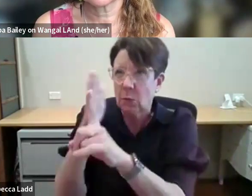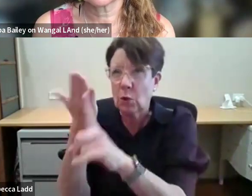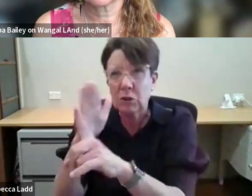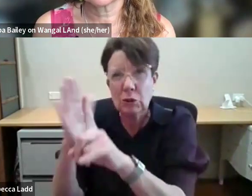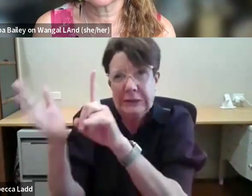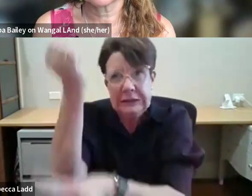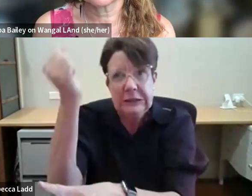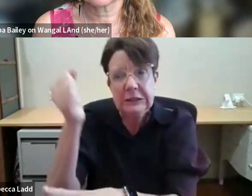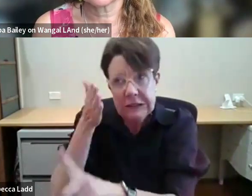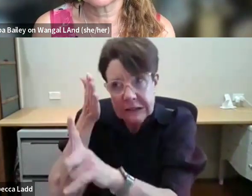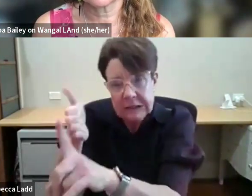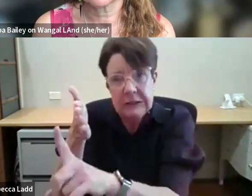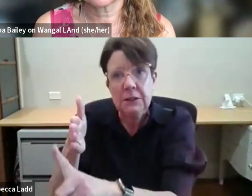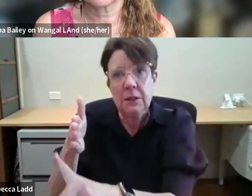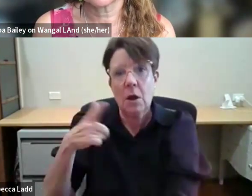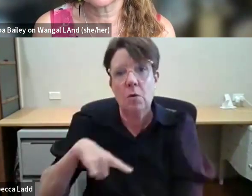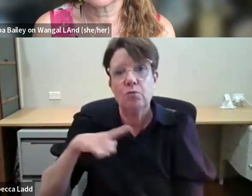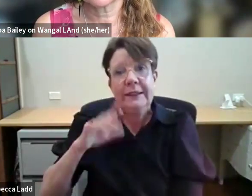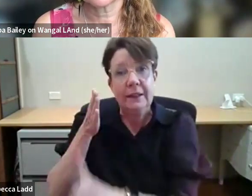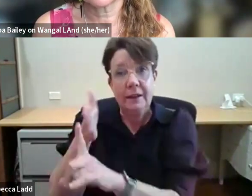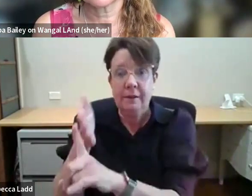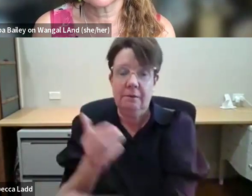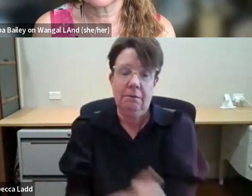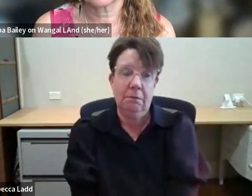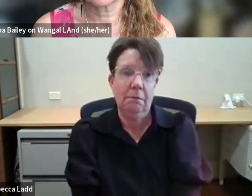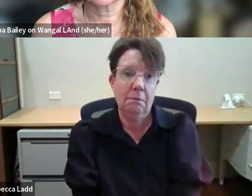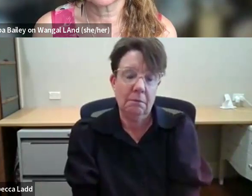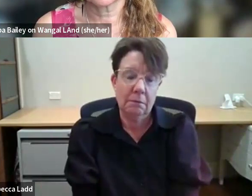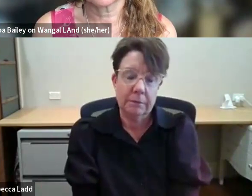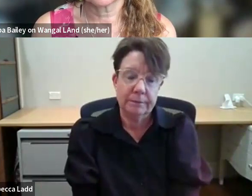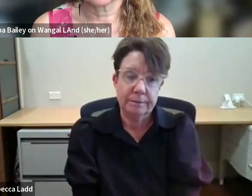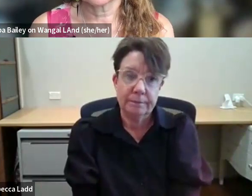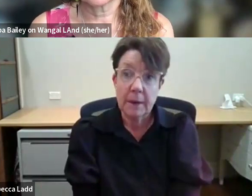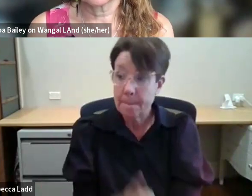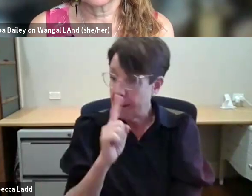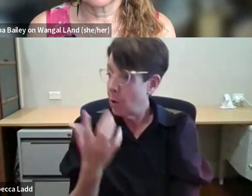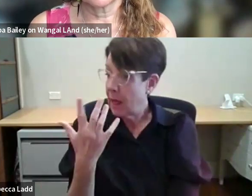as human beings , and I think creating that purpose